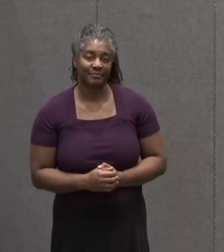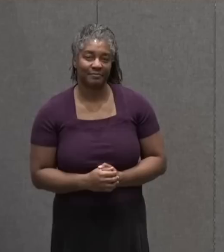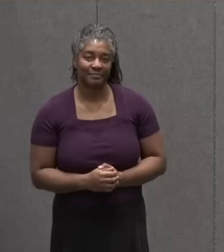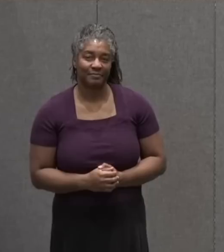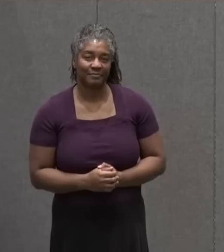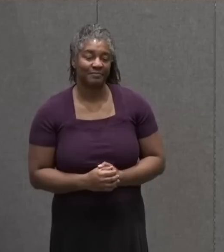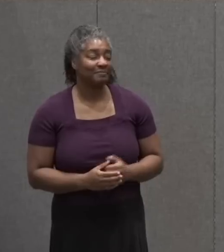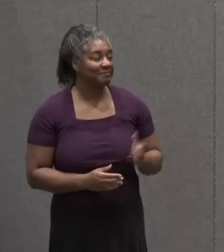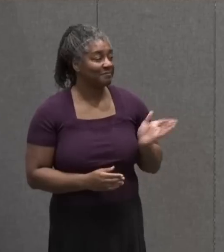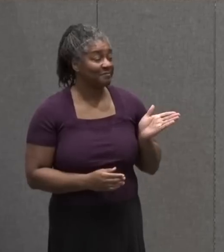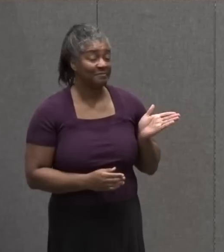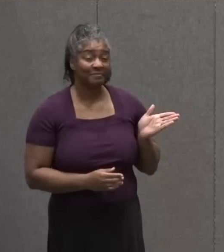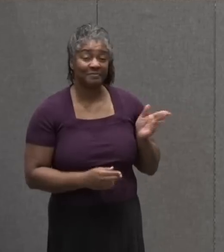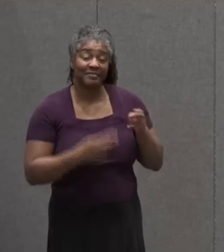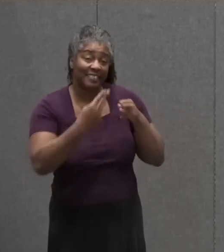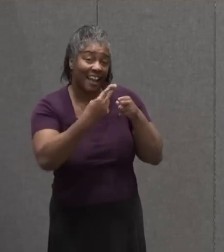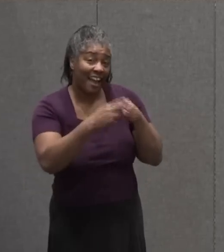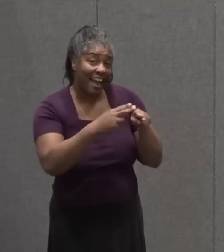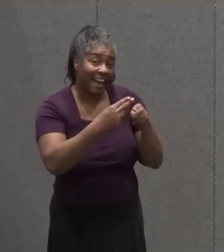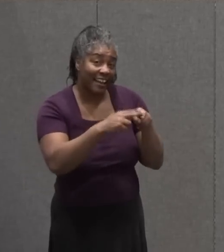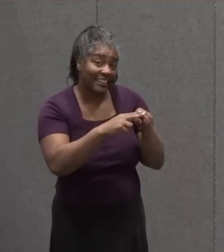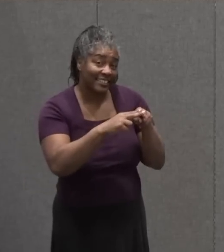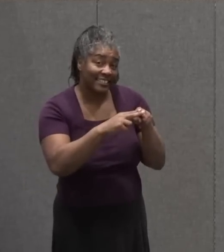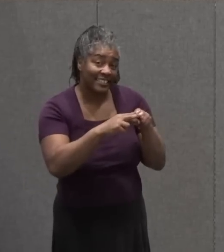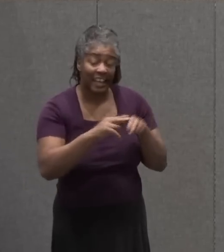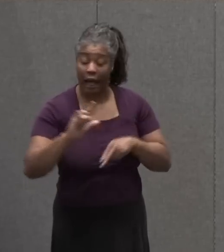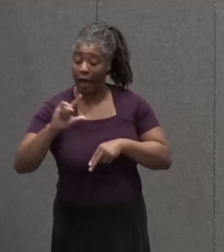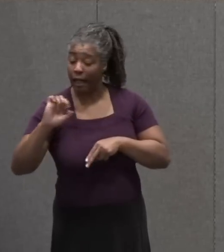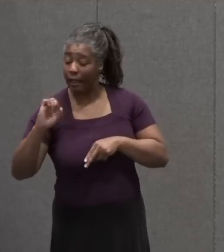egg, leg rhymes with egg.